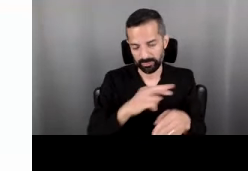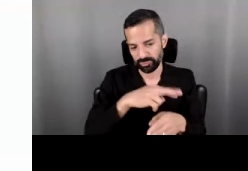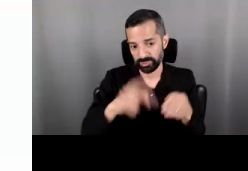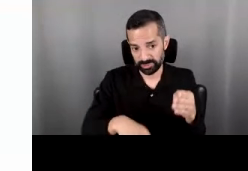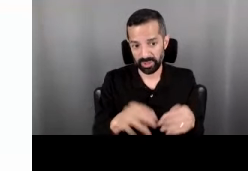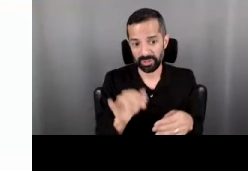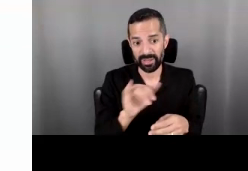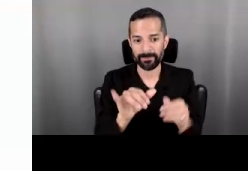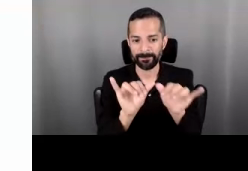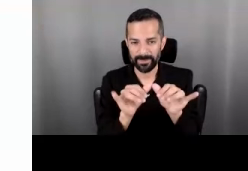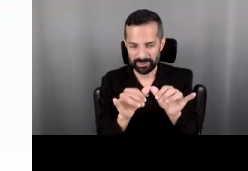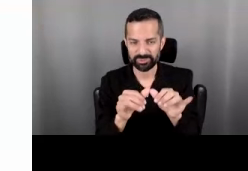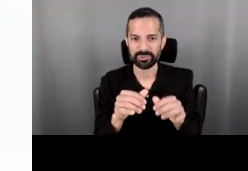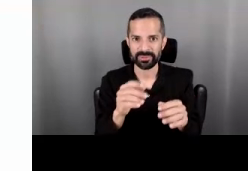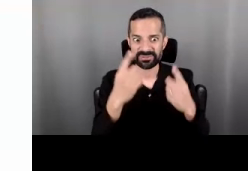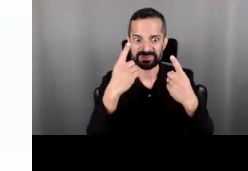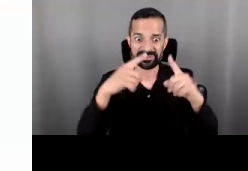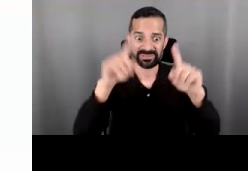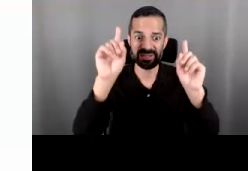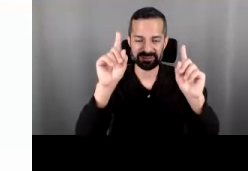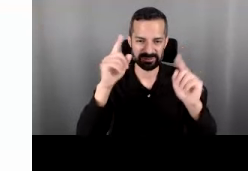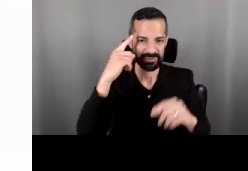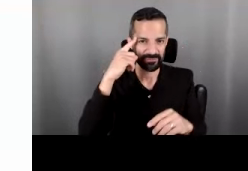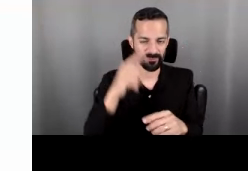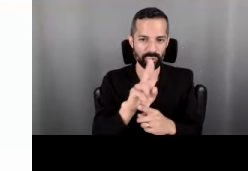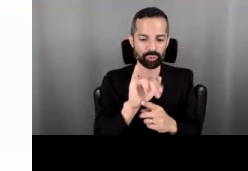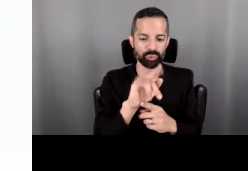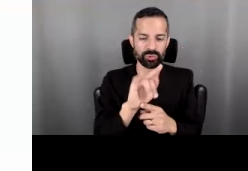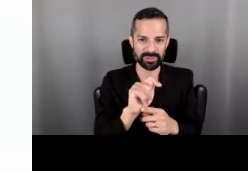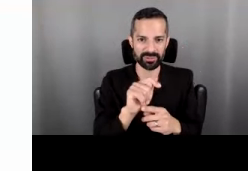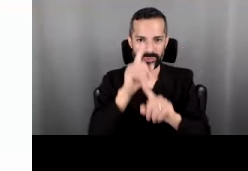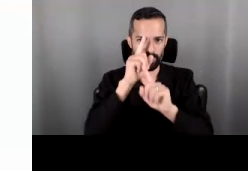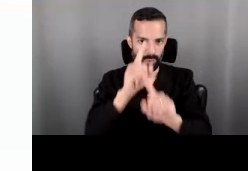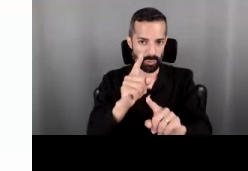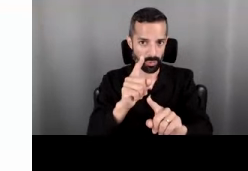And that way you see for each unit goal how these items build